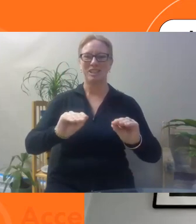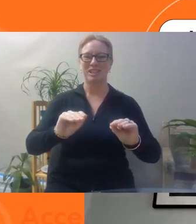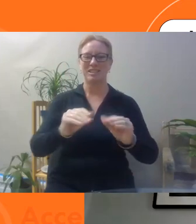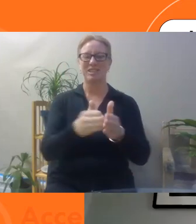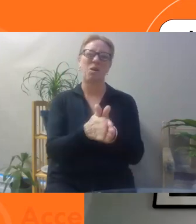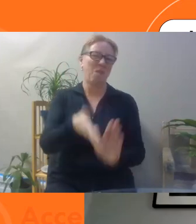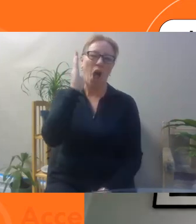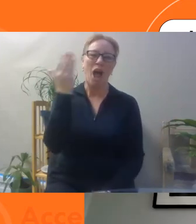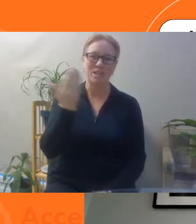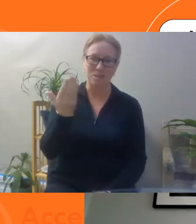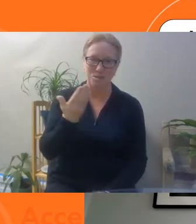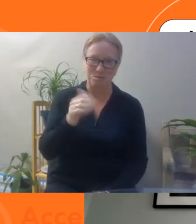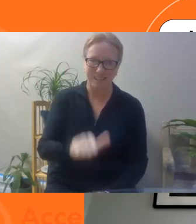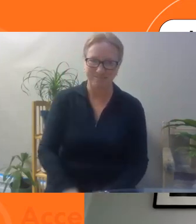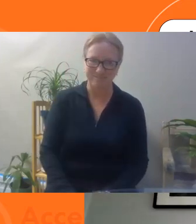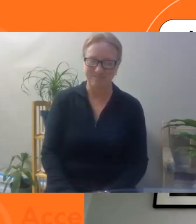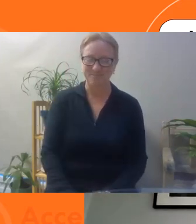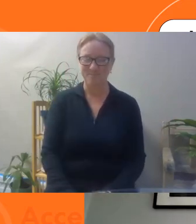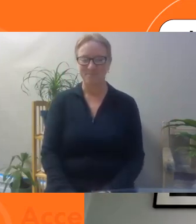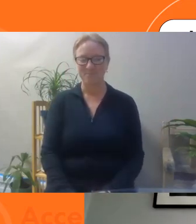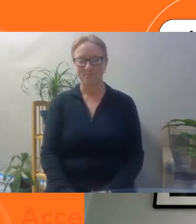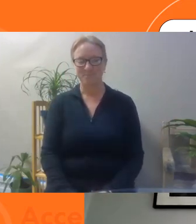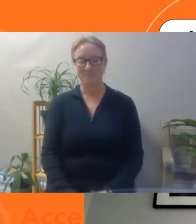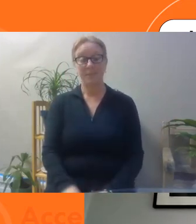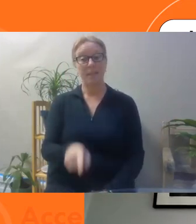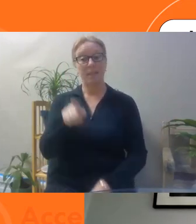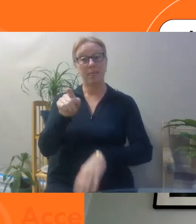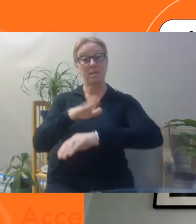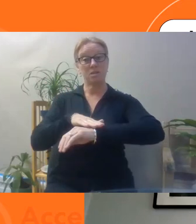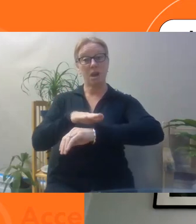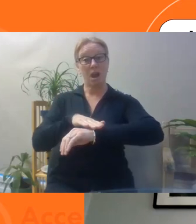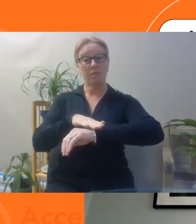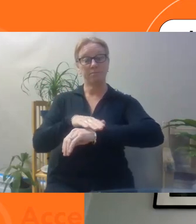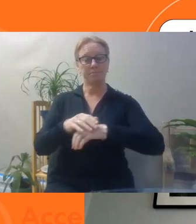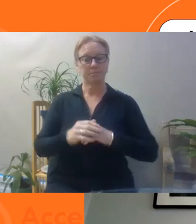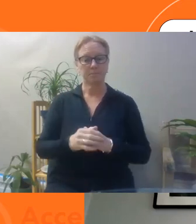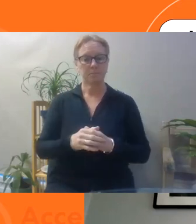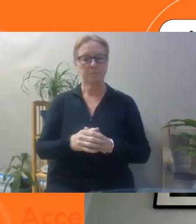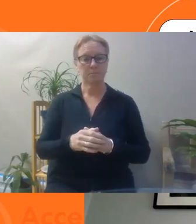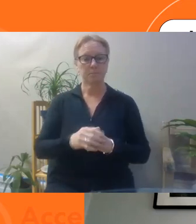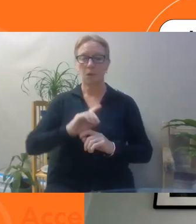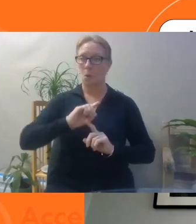right. And at the time I went to the second largest high school